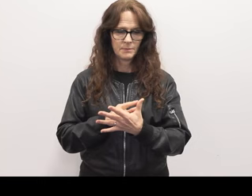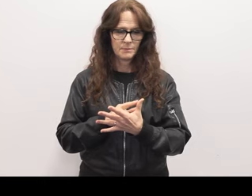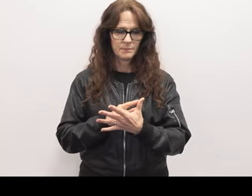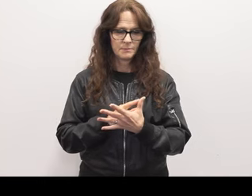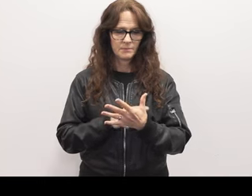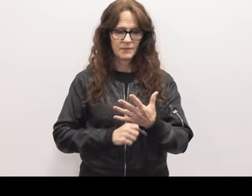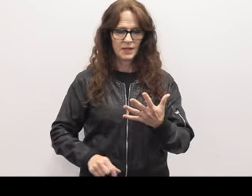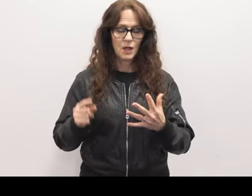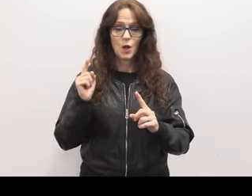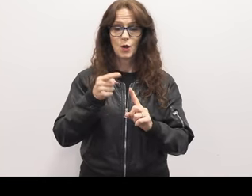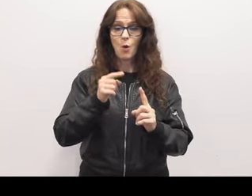[AJ Crabill] Number five.